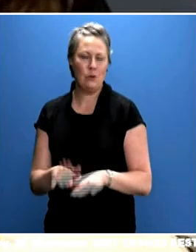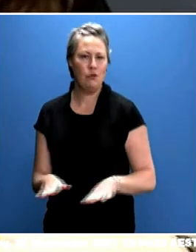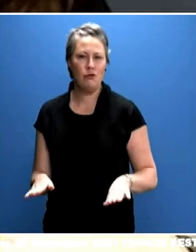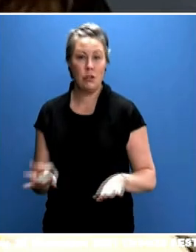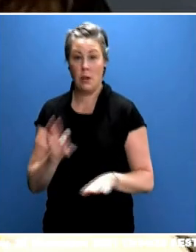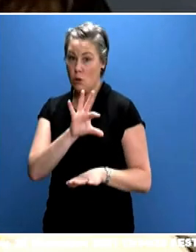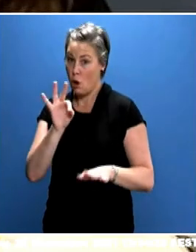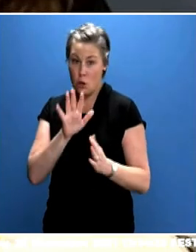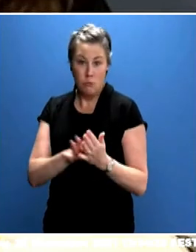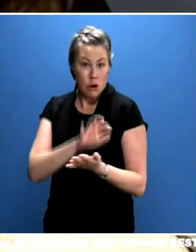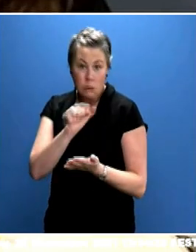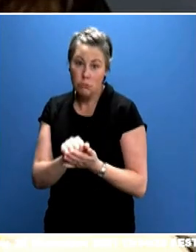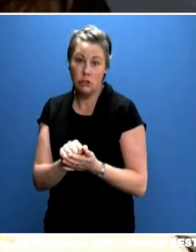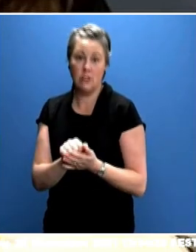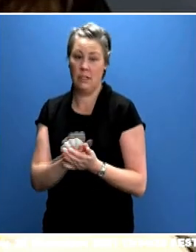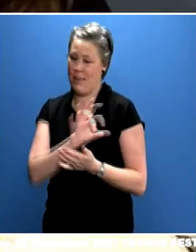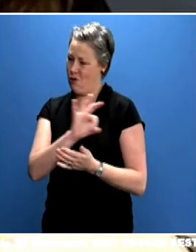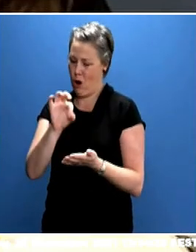It's not appropriate and nor is it culturally appropriate.